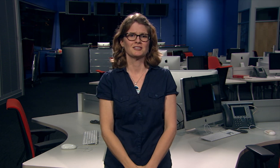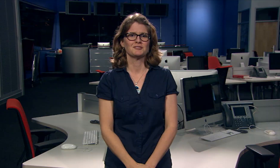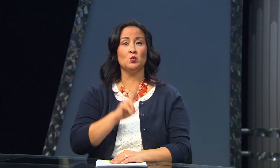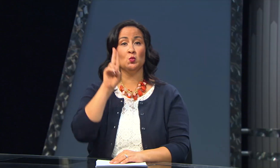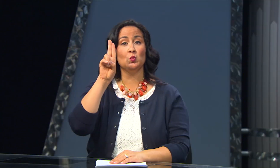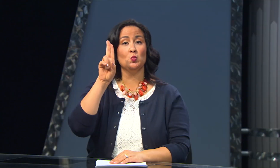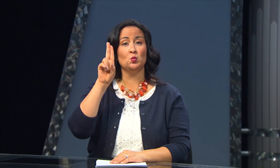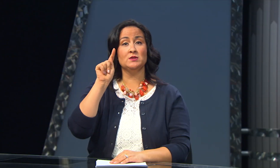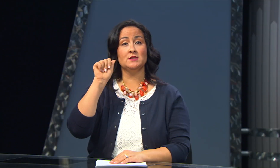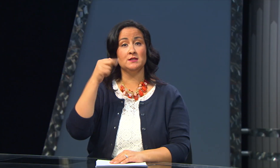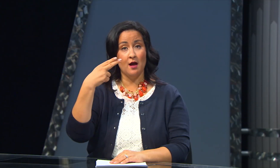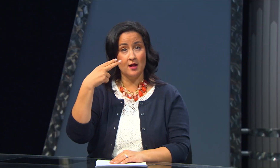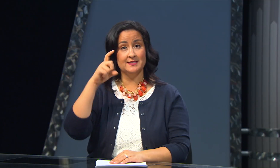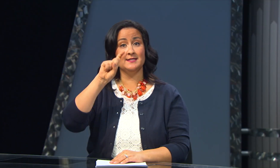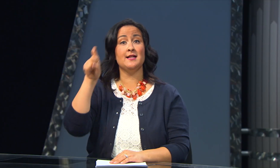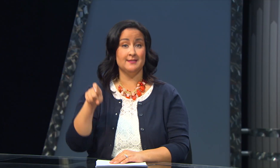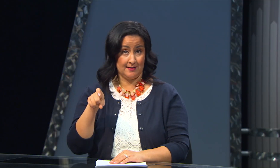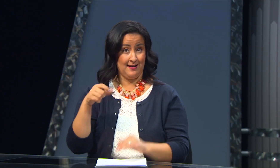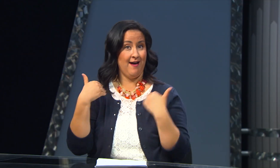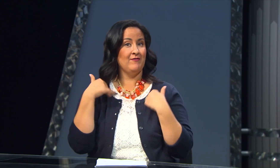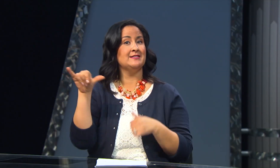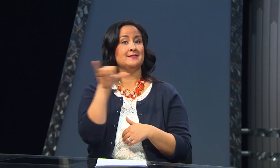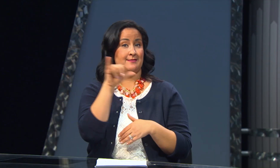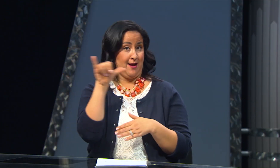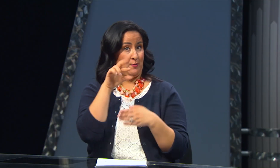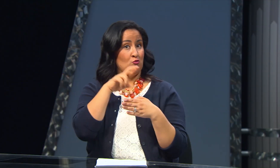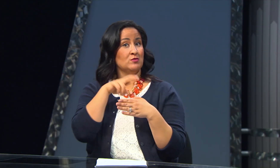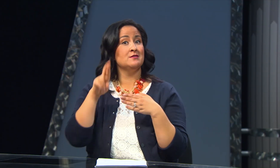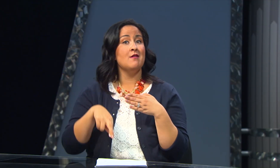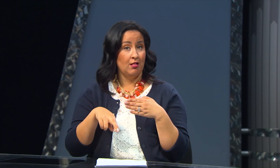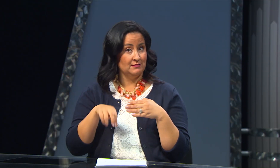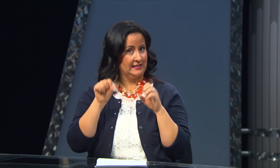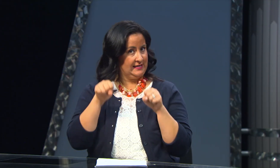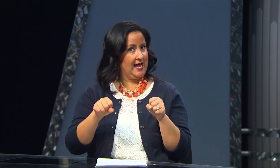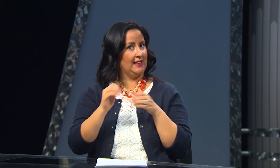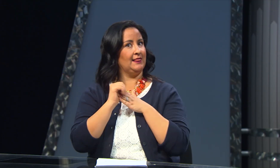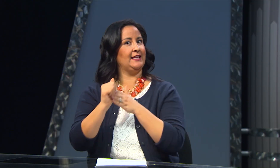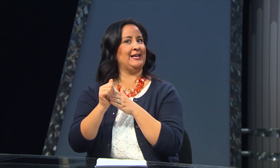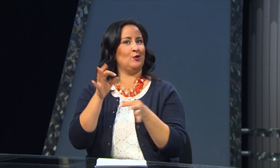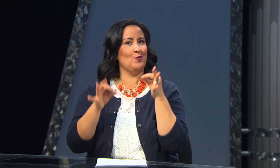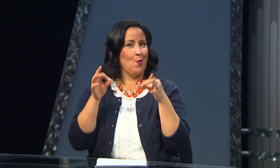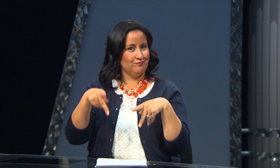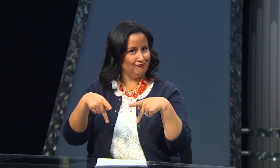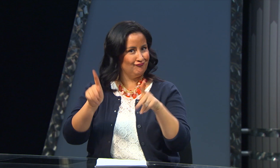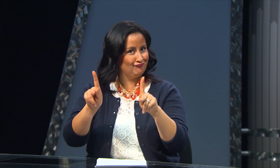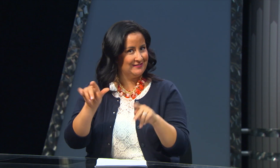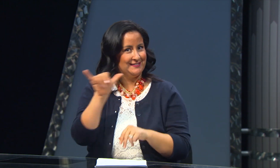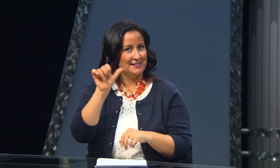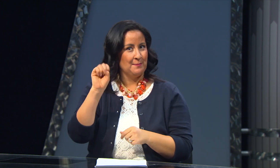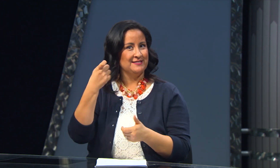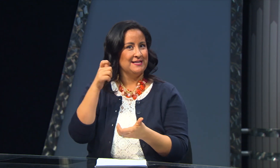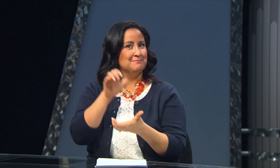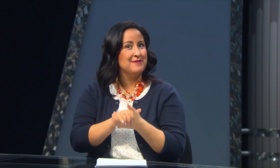UTAH AND TEXAS HAVE HAD SIMILAR FILINGS THAT LED TO THE COURTS STRIKING DOWN SAME-SEX MARRIAGE